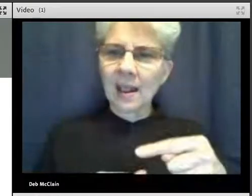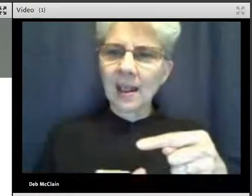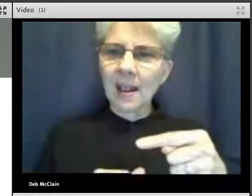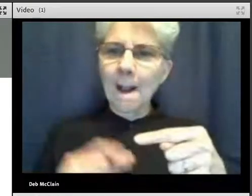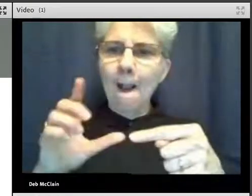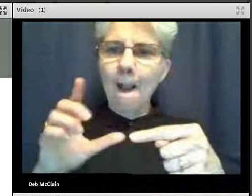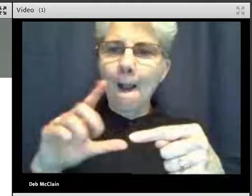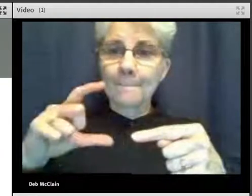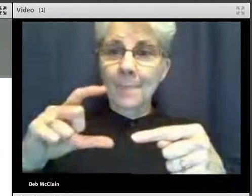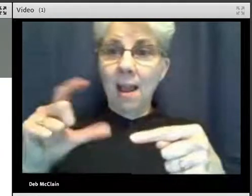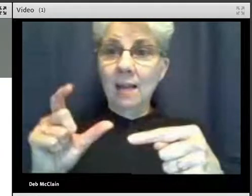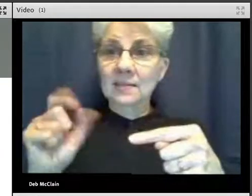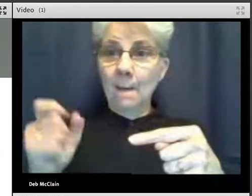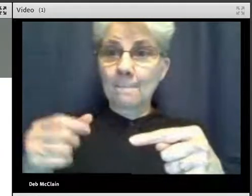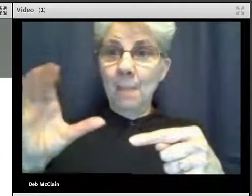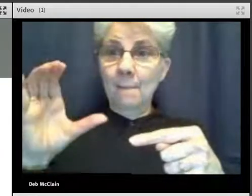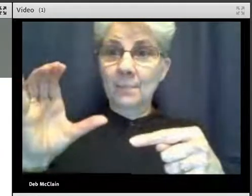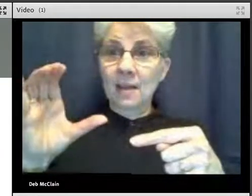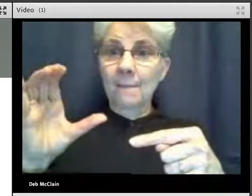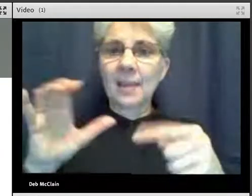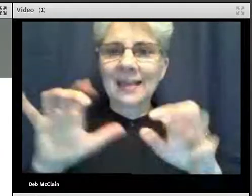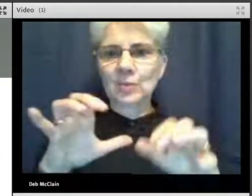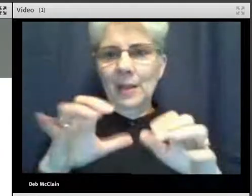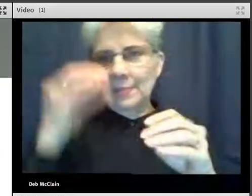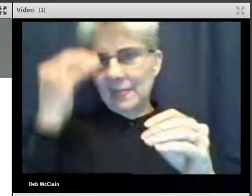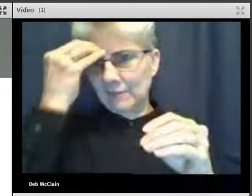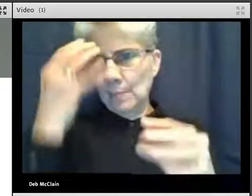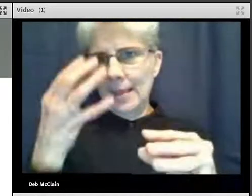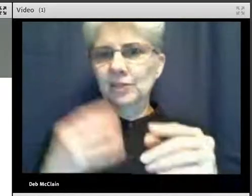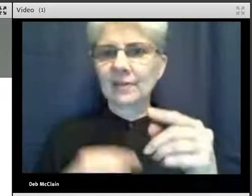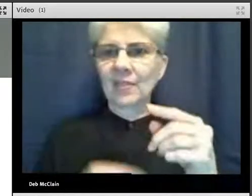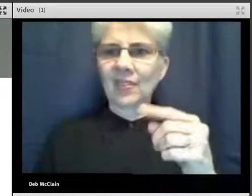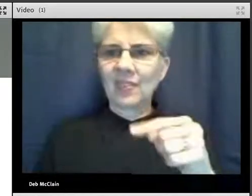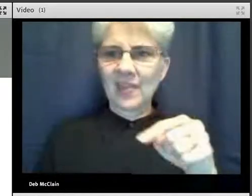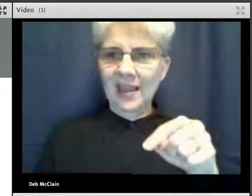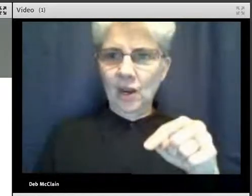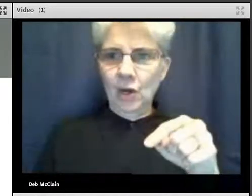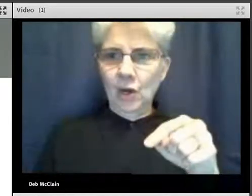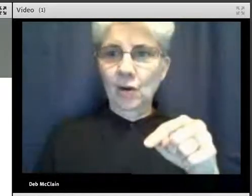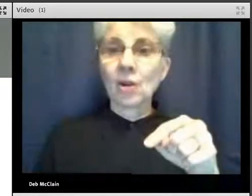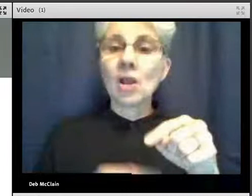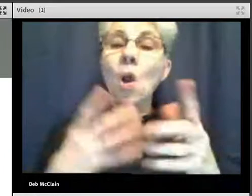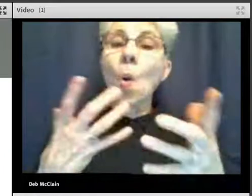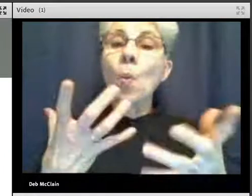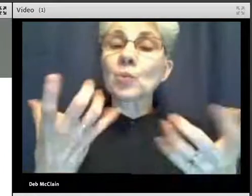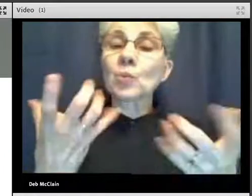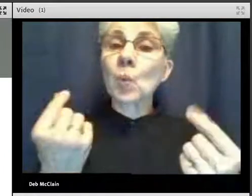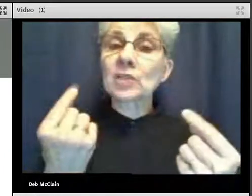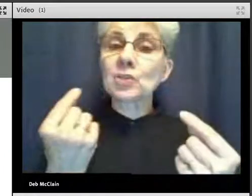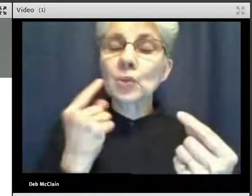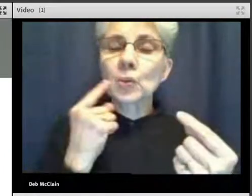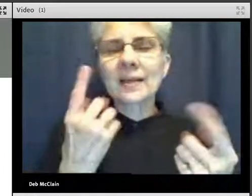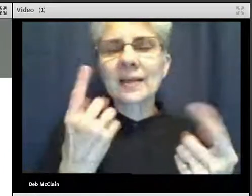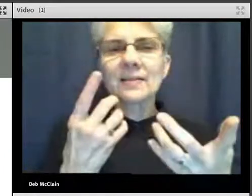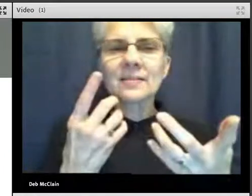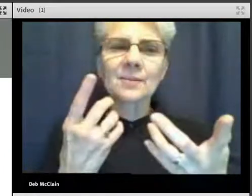and the little box will pop up and you're going to type in the information there. And what you want to do is kind of follow